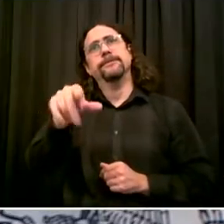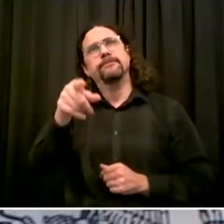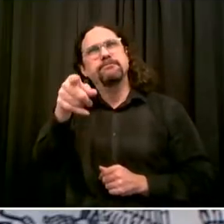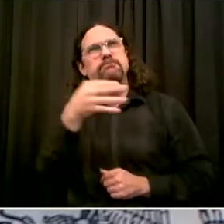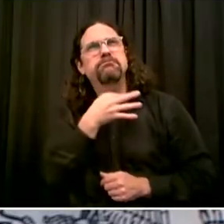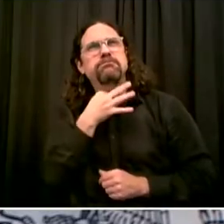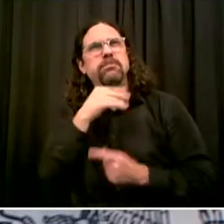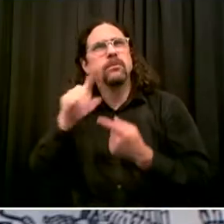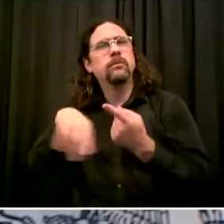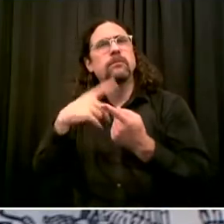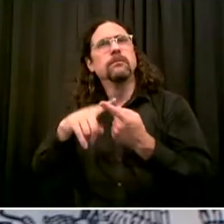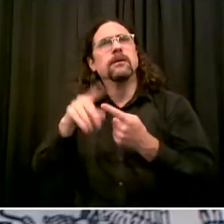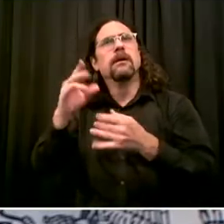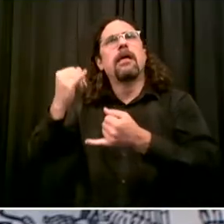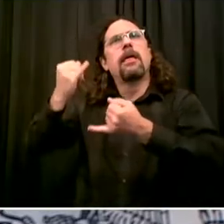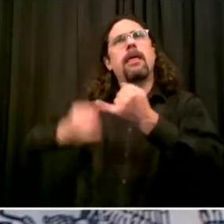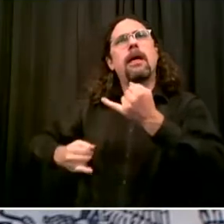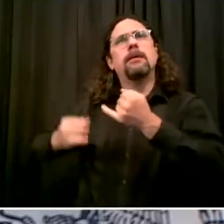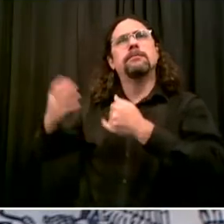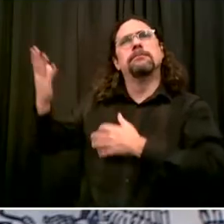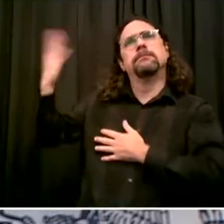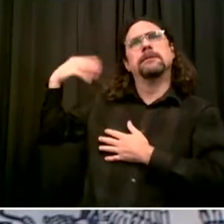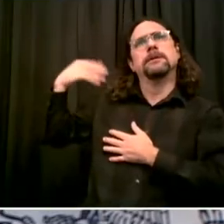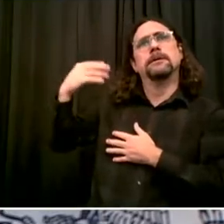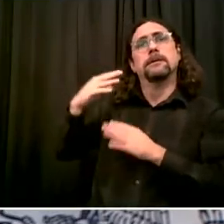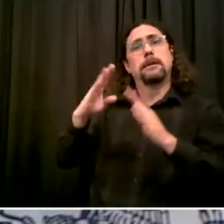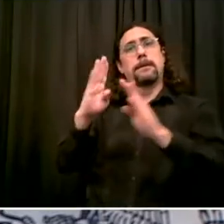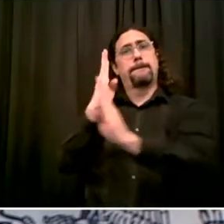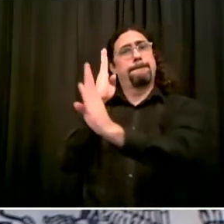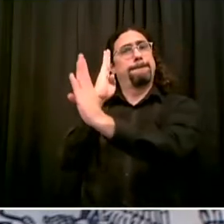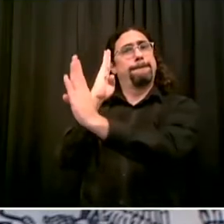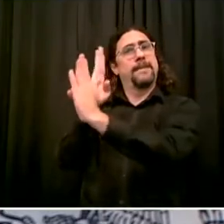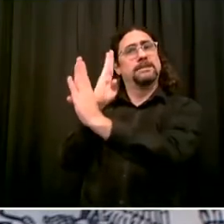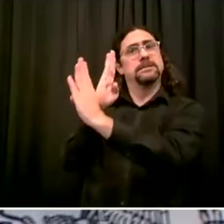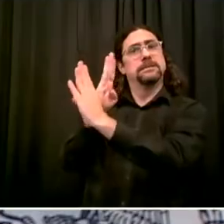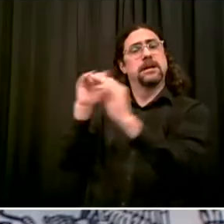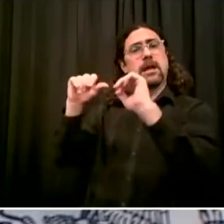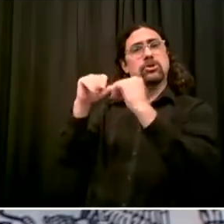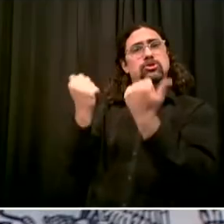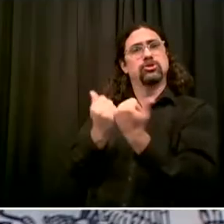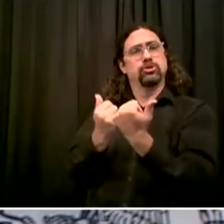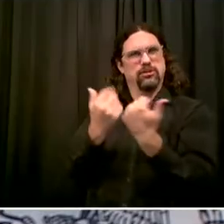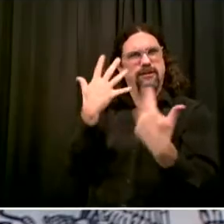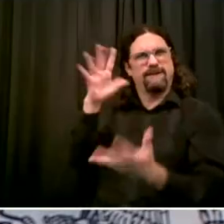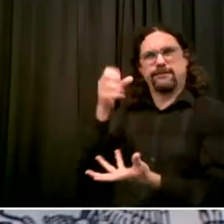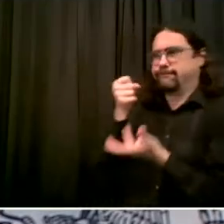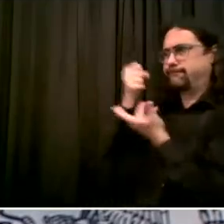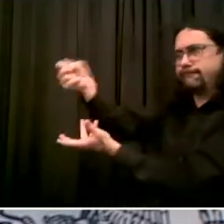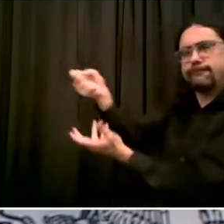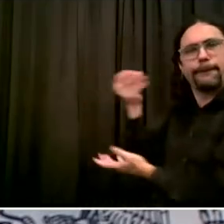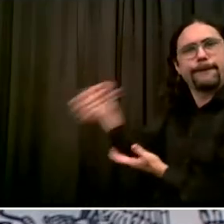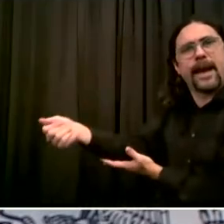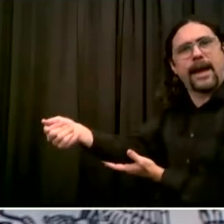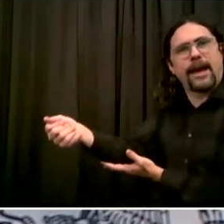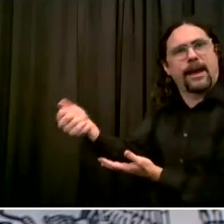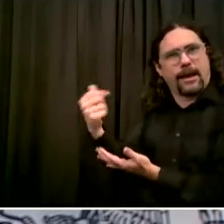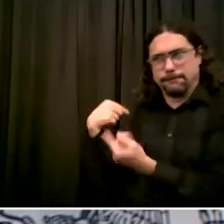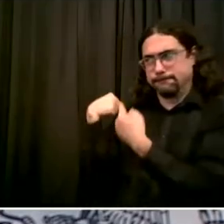PAID? AND FROM A LOGISTICS AND PERSONNEL STAND POINT, DO YOU BELIEVE THAT THE BUS COMPANIES